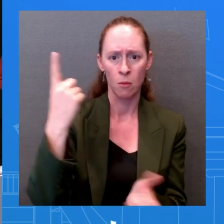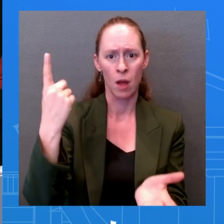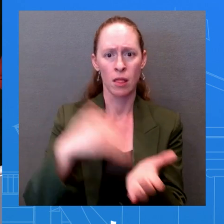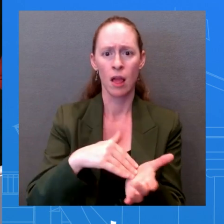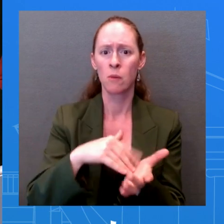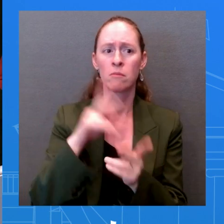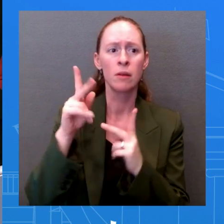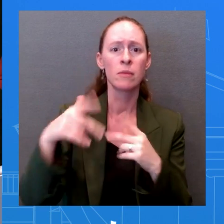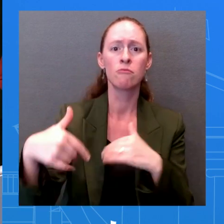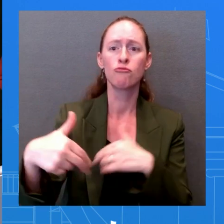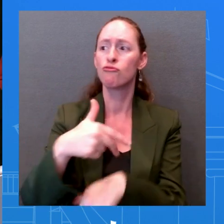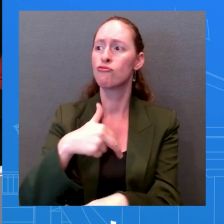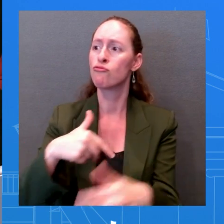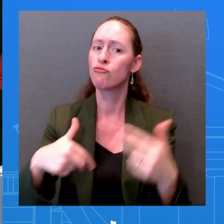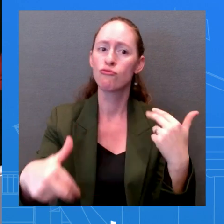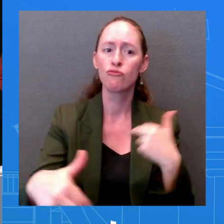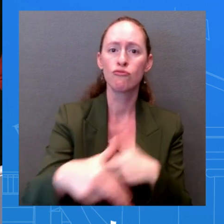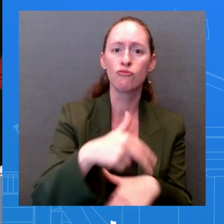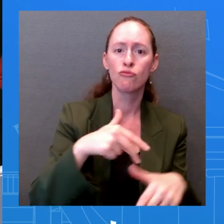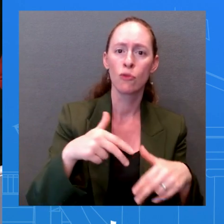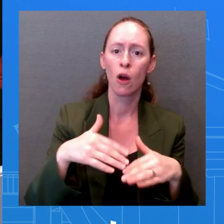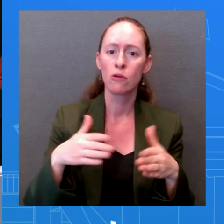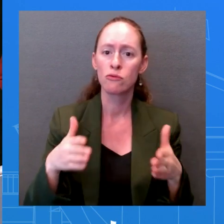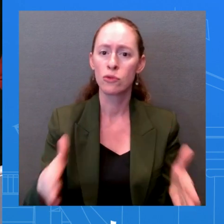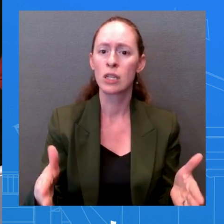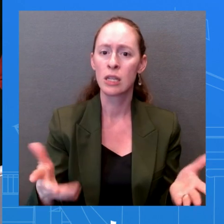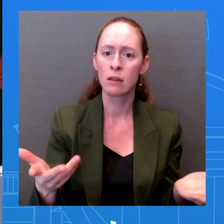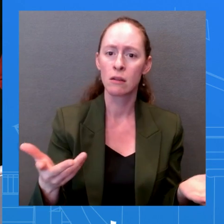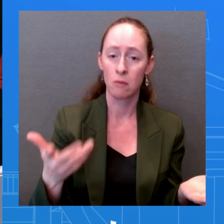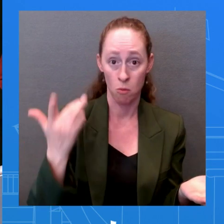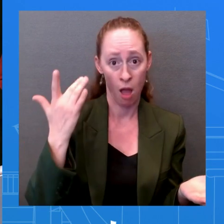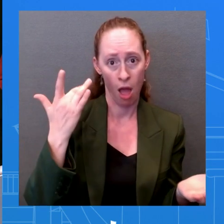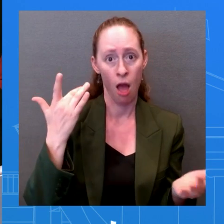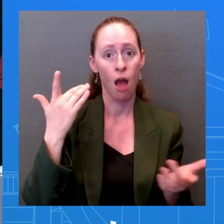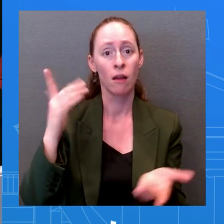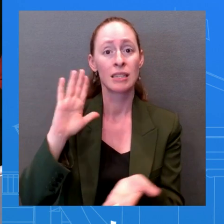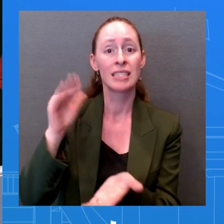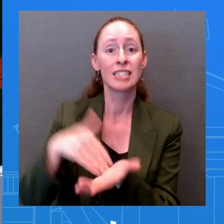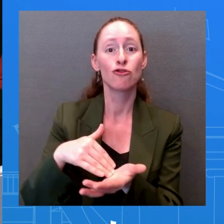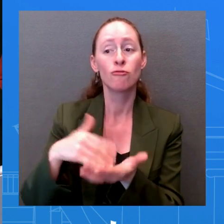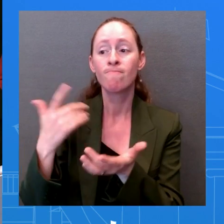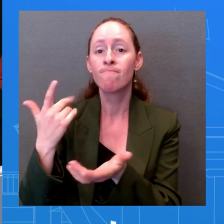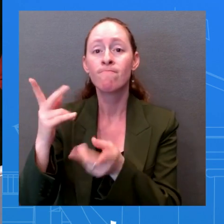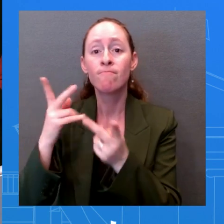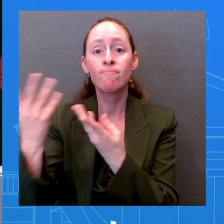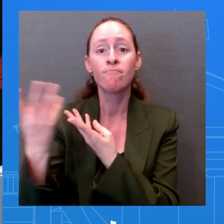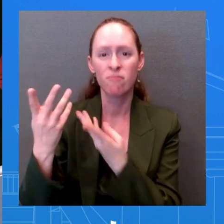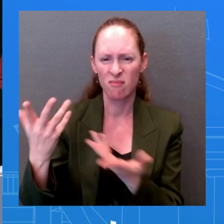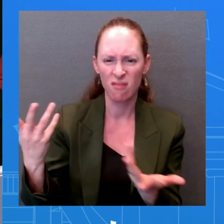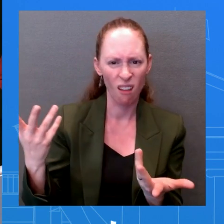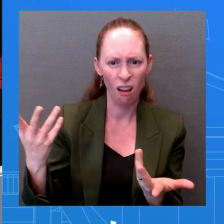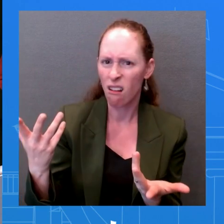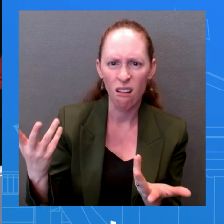How is that safe, as you guys talk about so often, when it's overwhelming border cities?